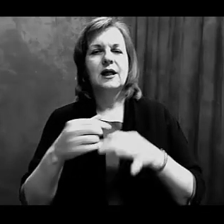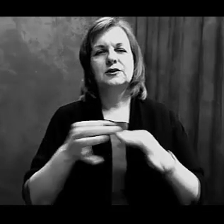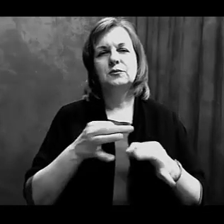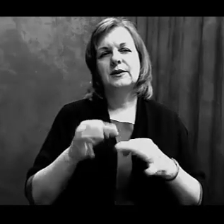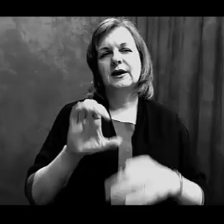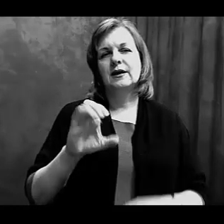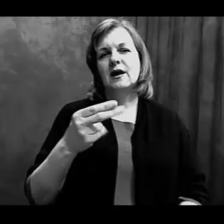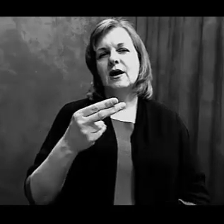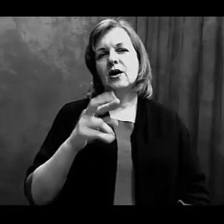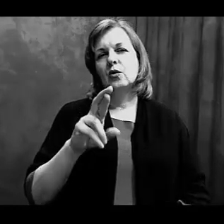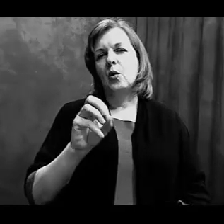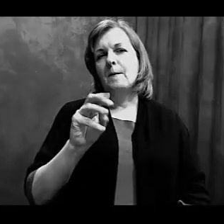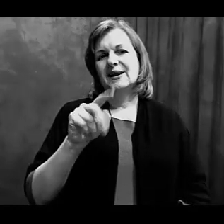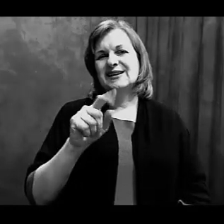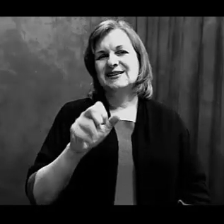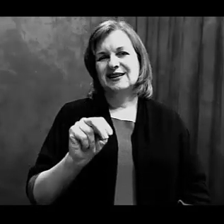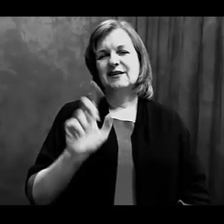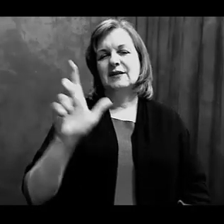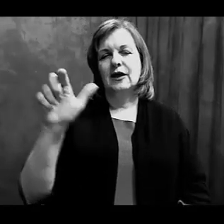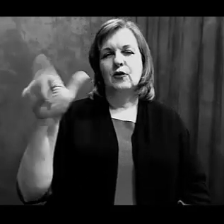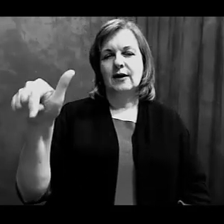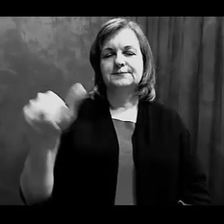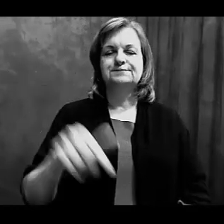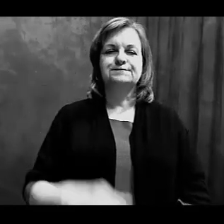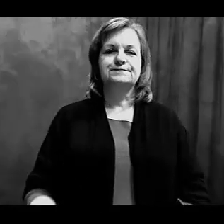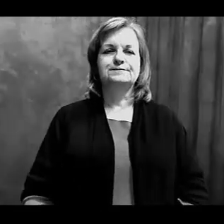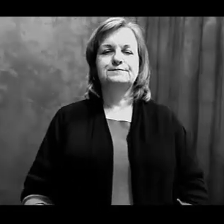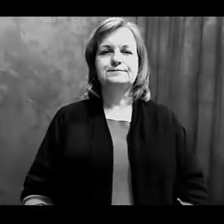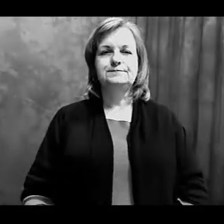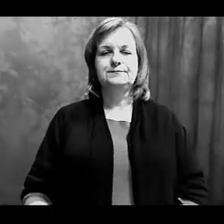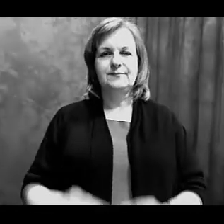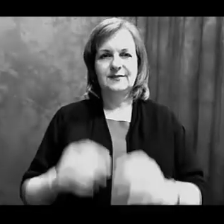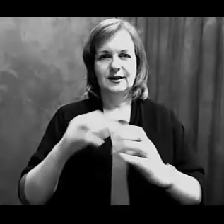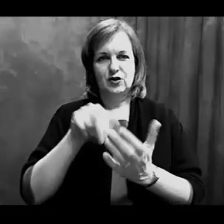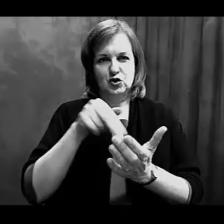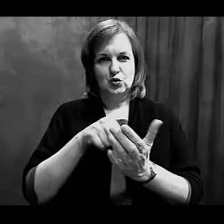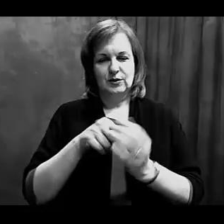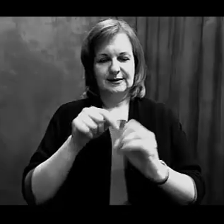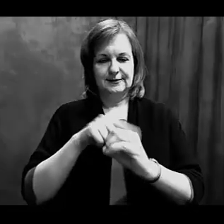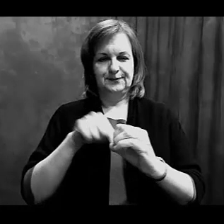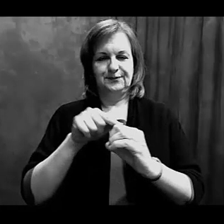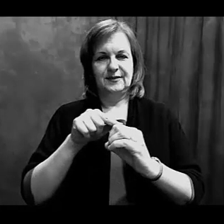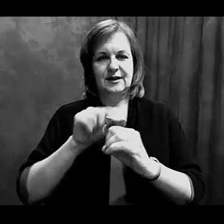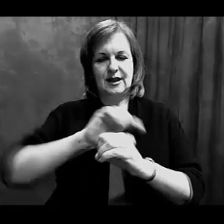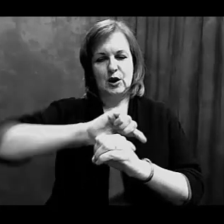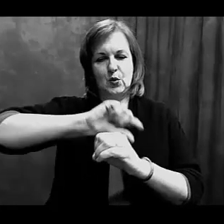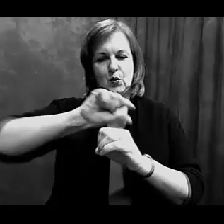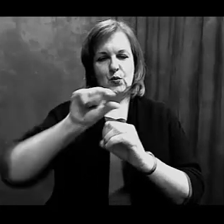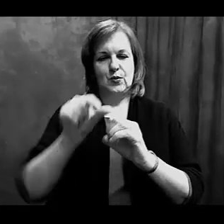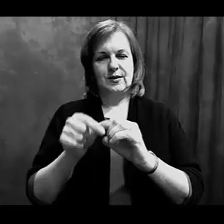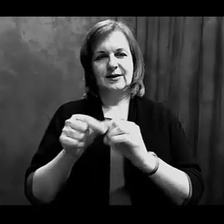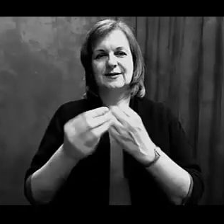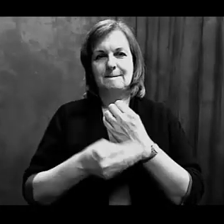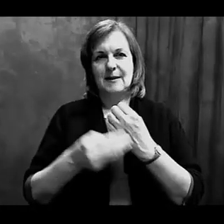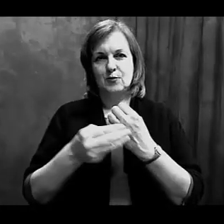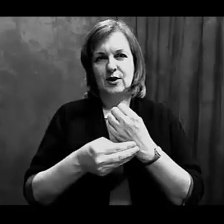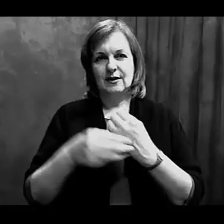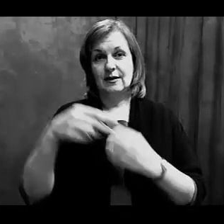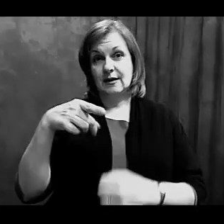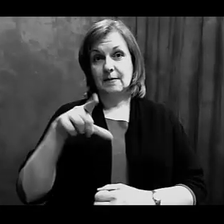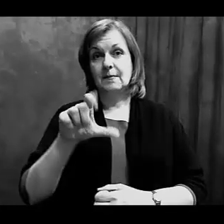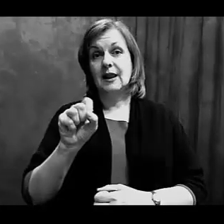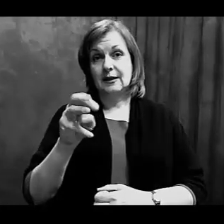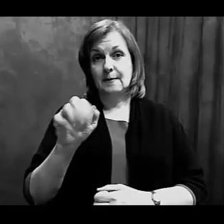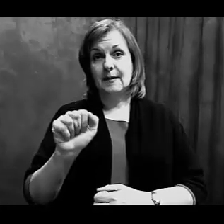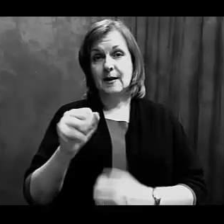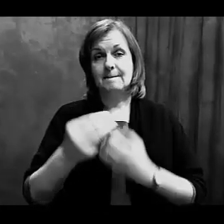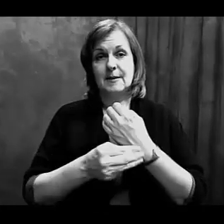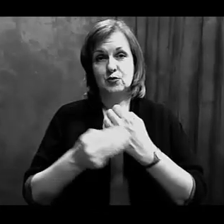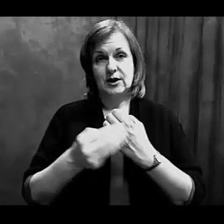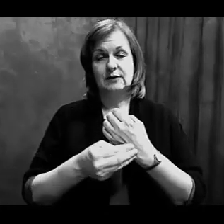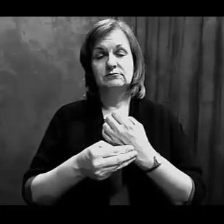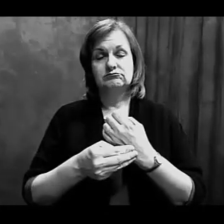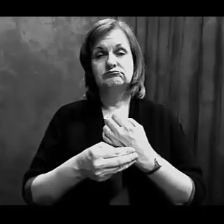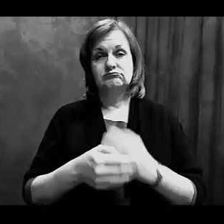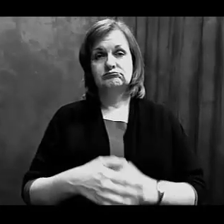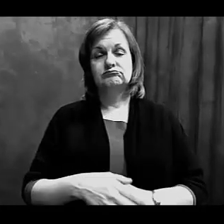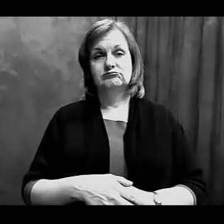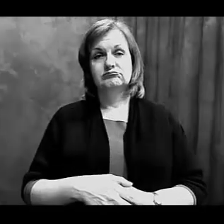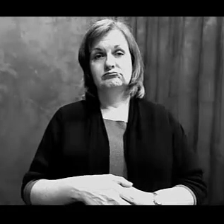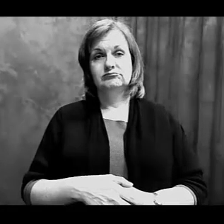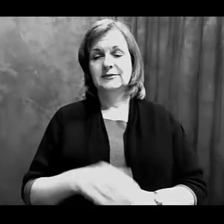what chromatin refersto later on around the nucleus has a membrane so there is a membrane it's a plasma membrane